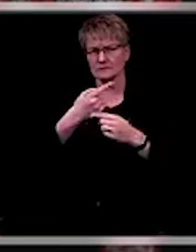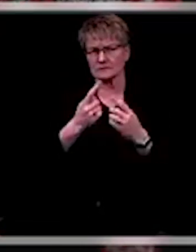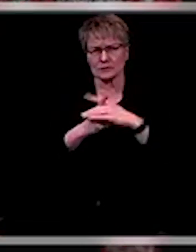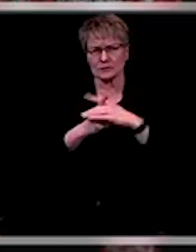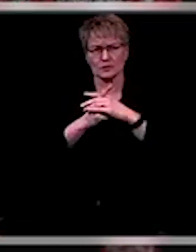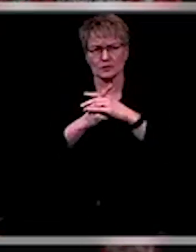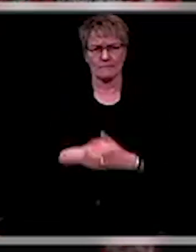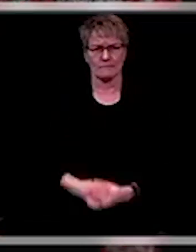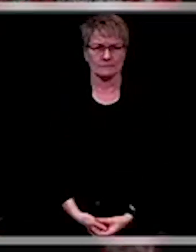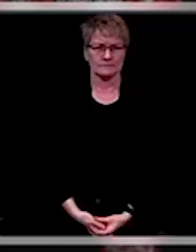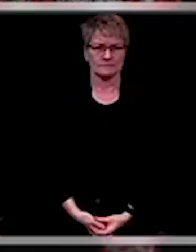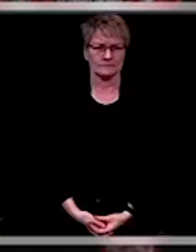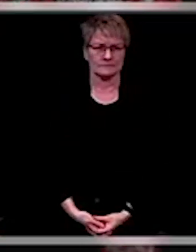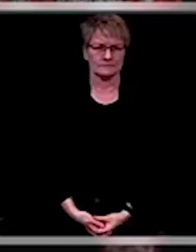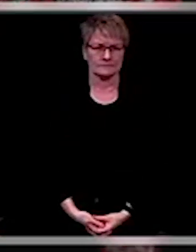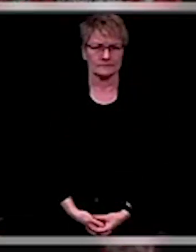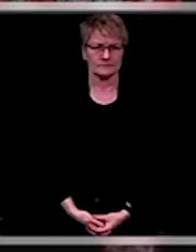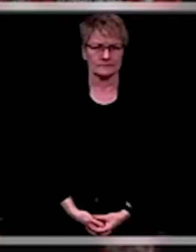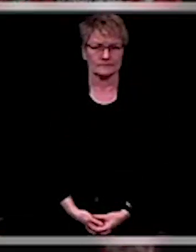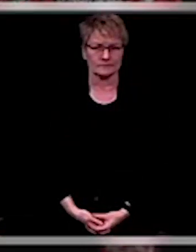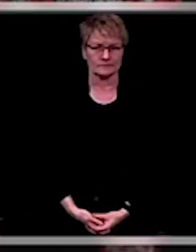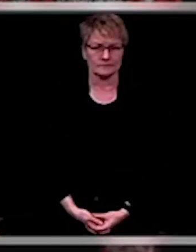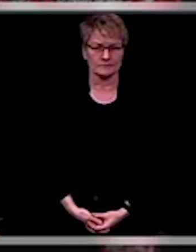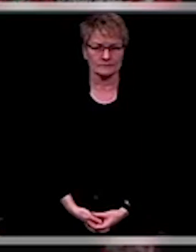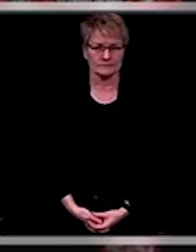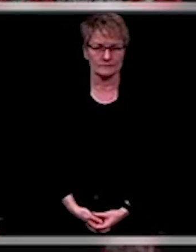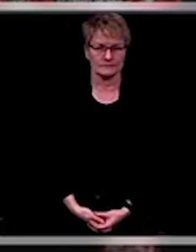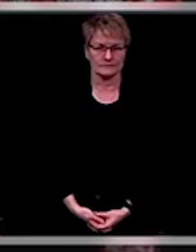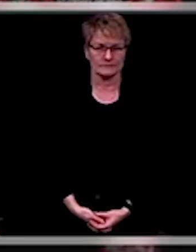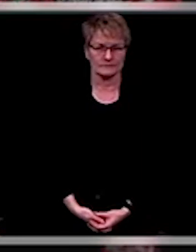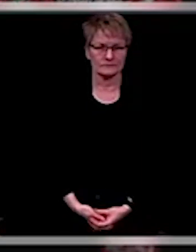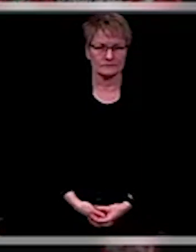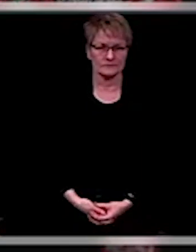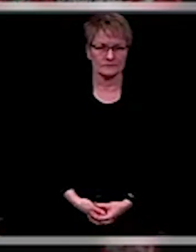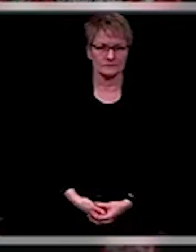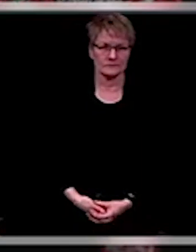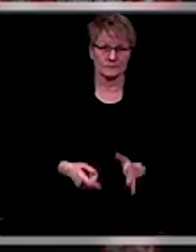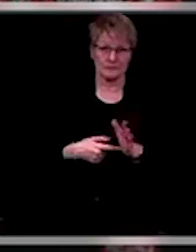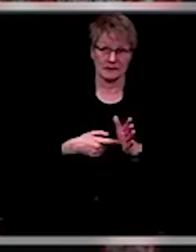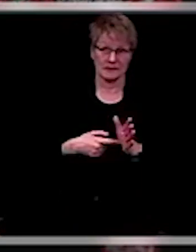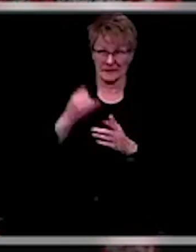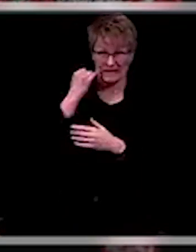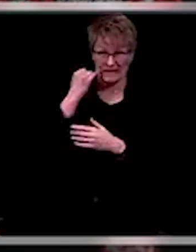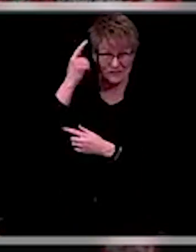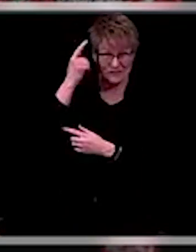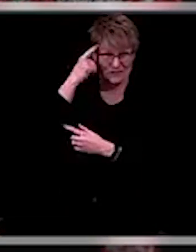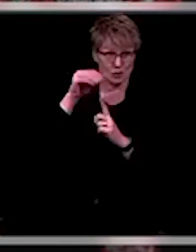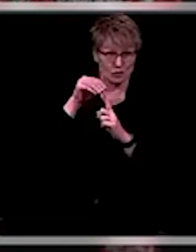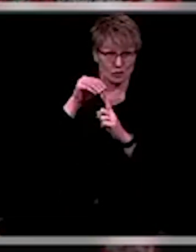We normally recommend testing at about five to seven days or so after you're exposed to someone.